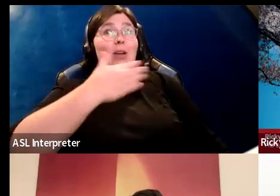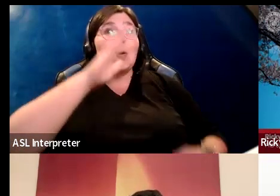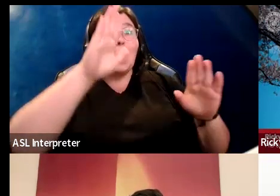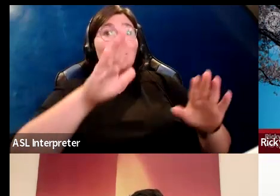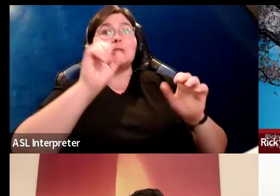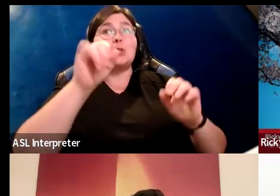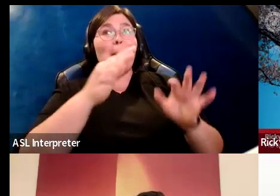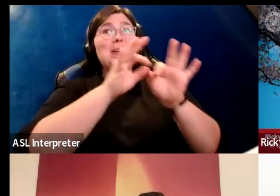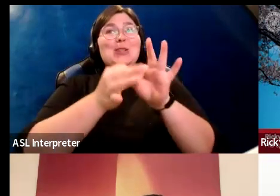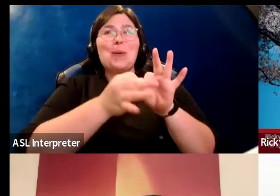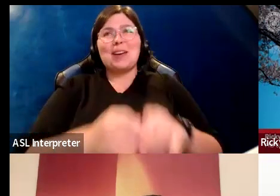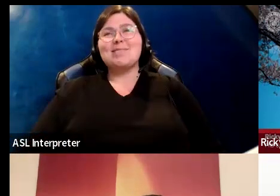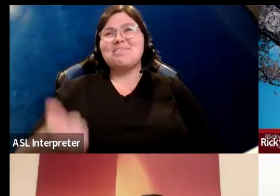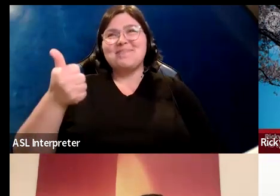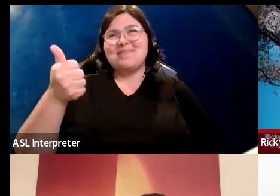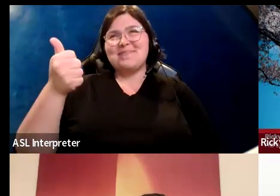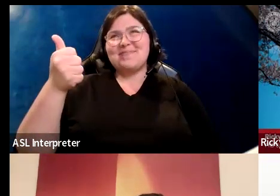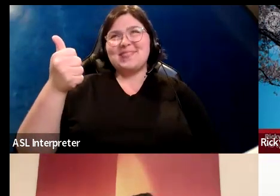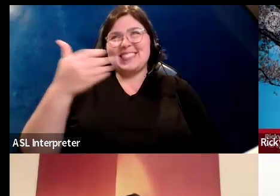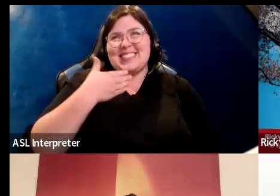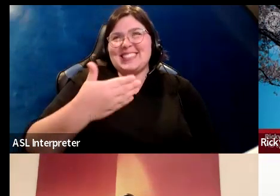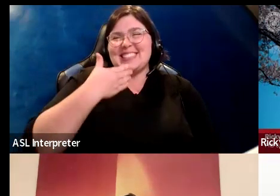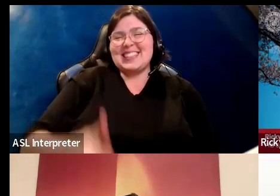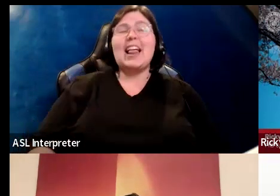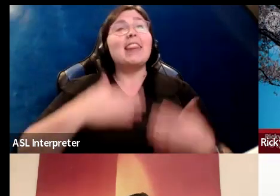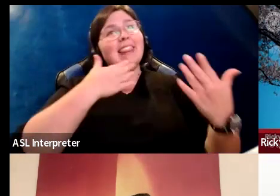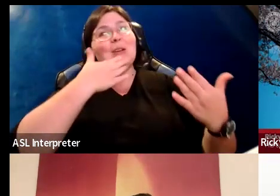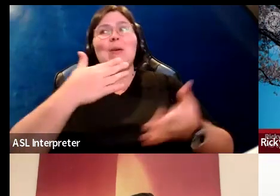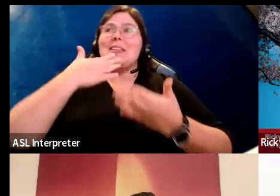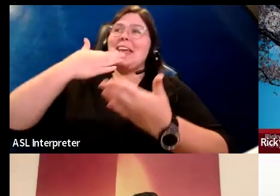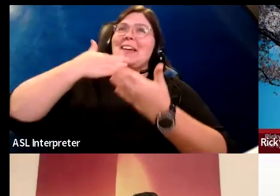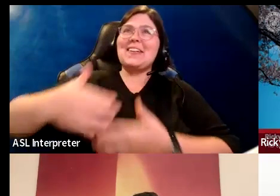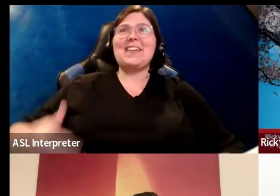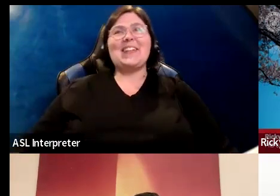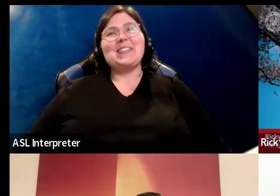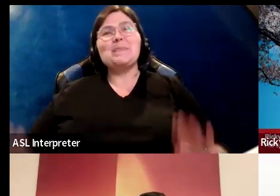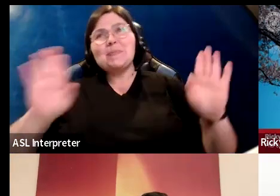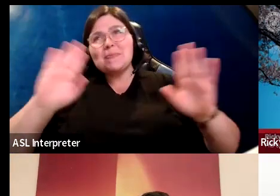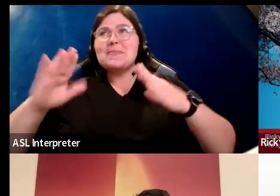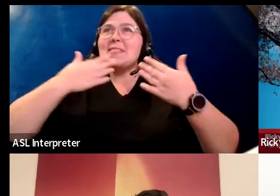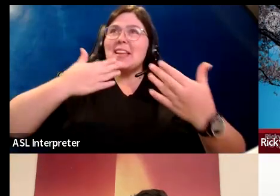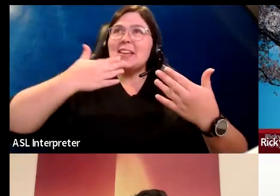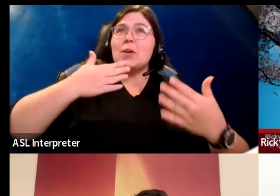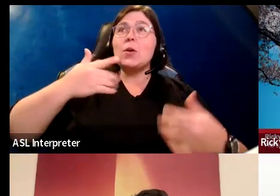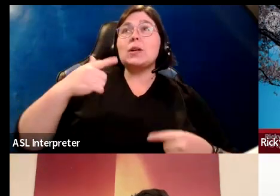on interpretation. Yes, thank you so much. Thank you. Well, I'm going to stay on a little bit